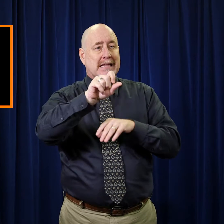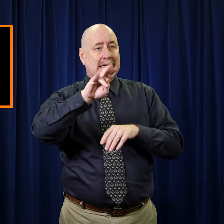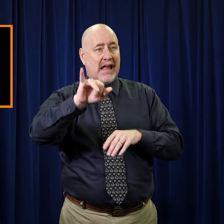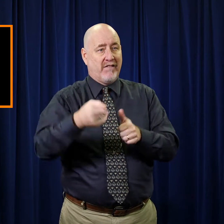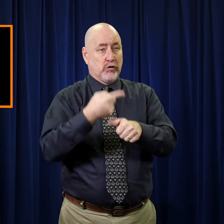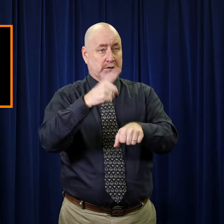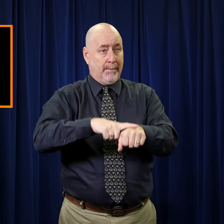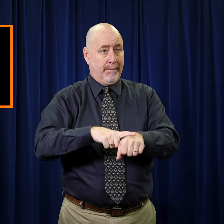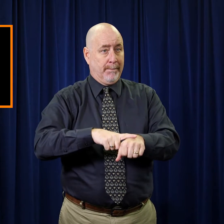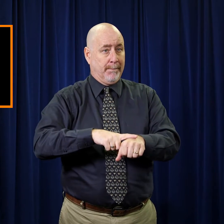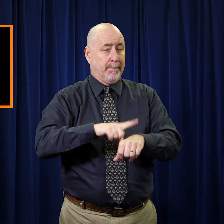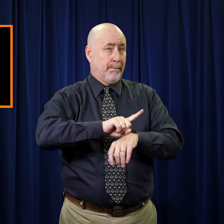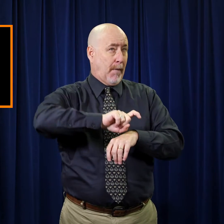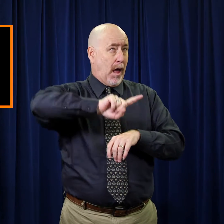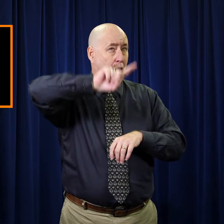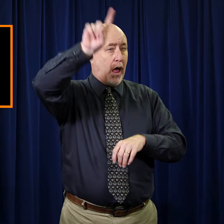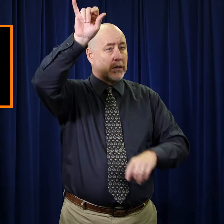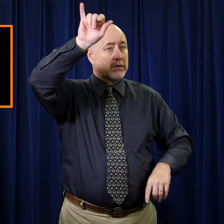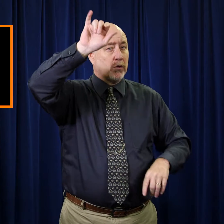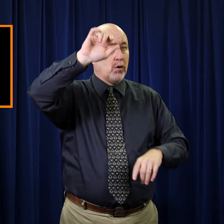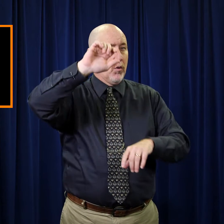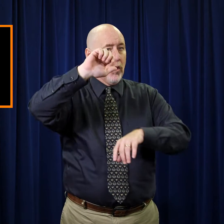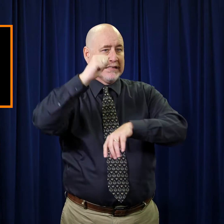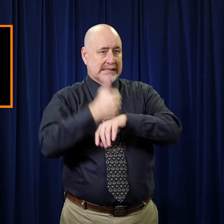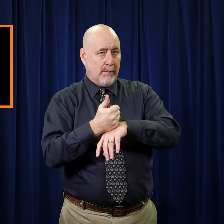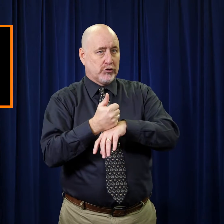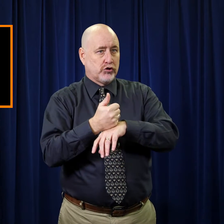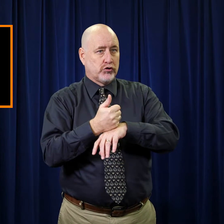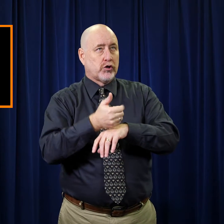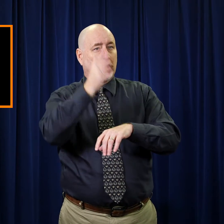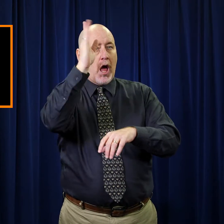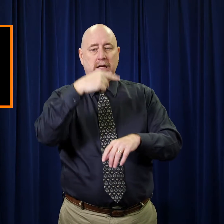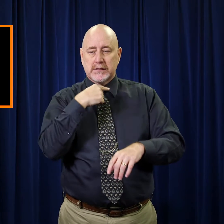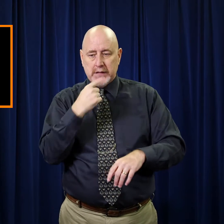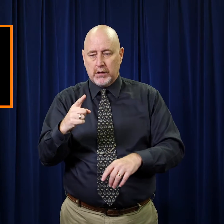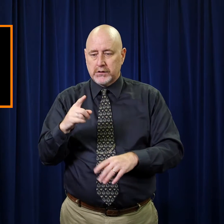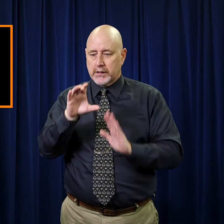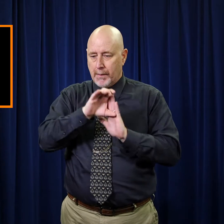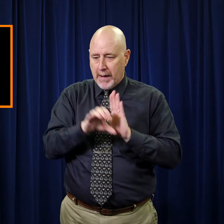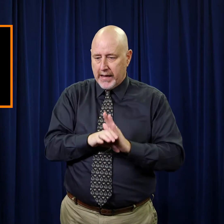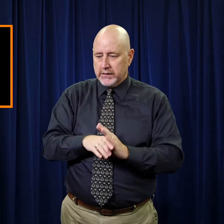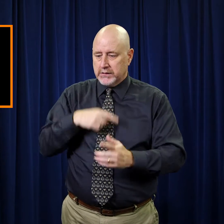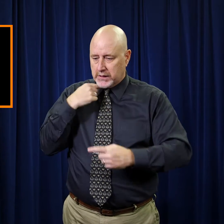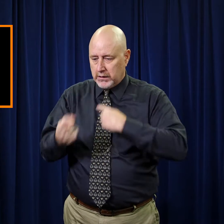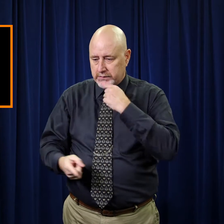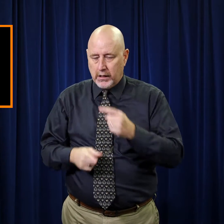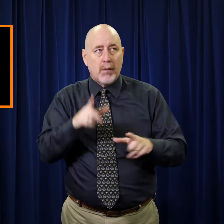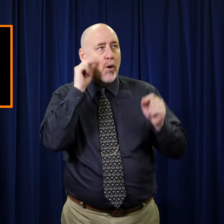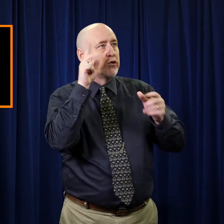up and on Mount Sinai, the first time, he's going to establish where they are. God verbally tells the commands to Moses.